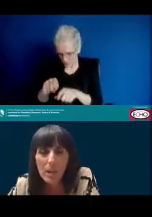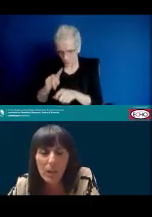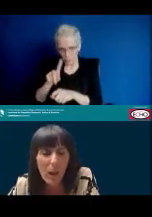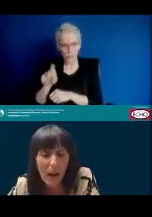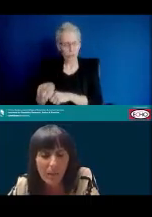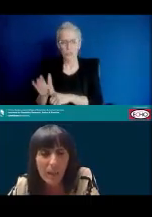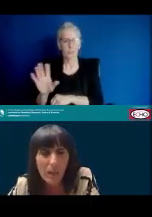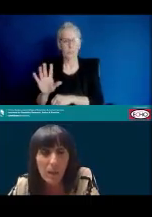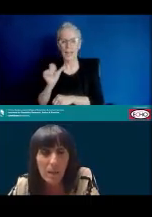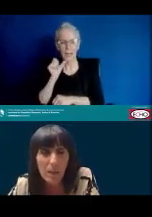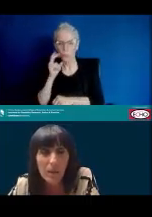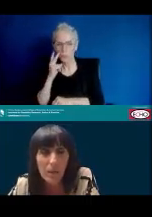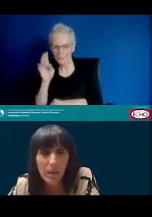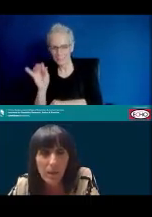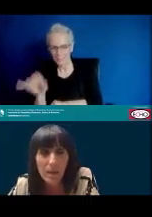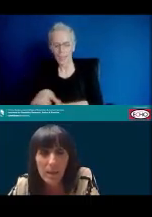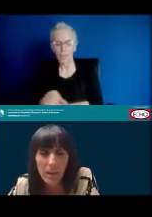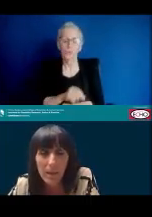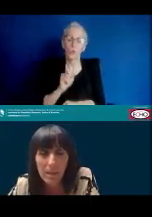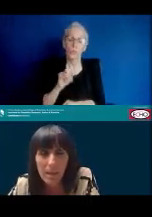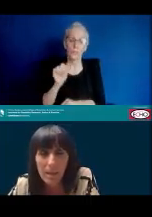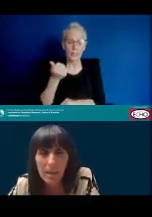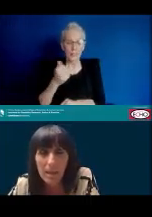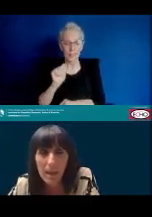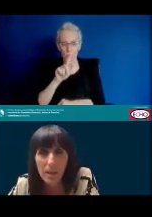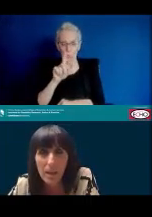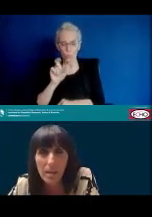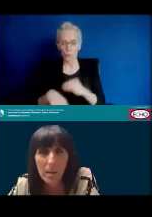if you have any questions or things about today's session,